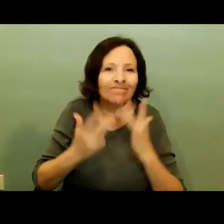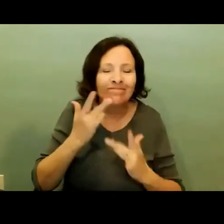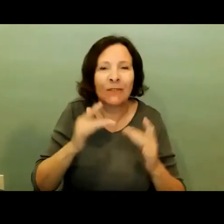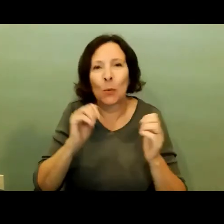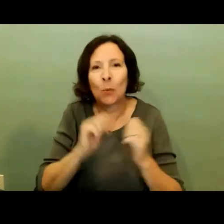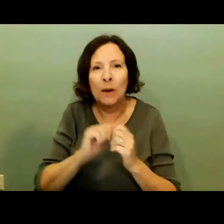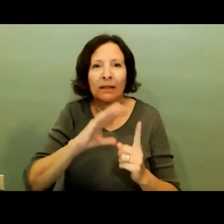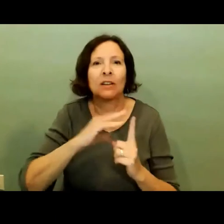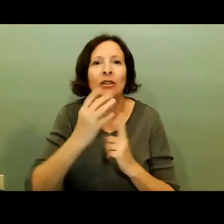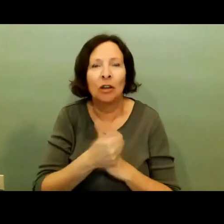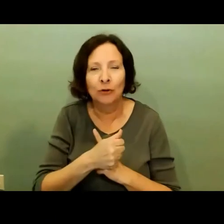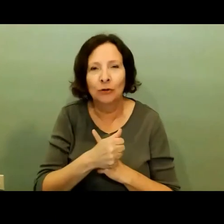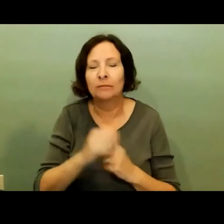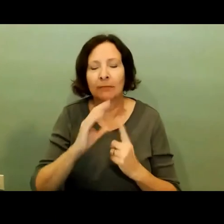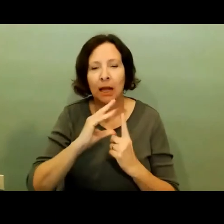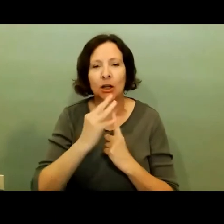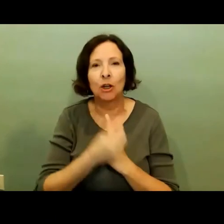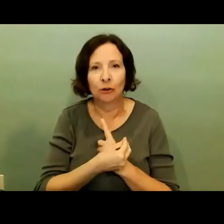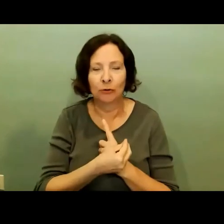After years of studying campus racial climates